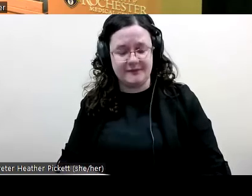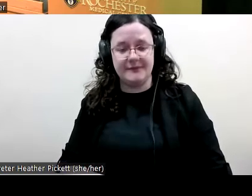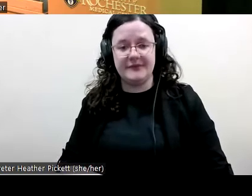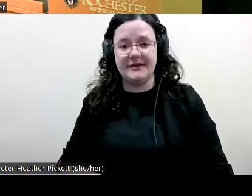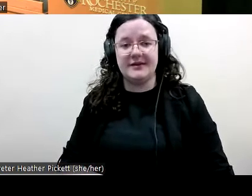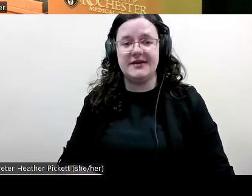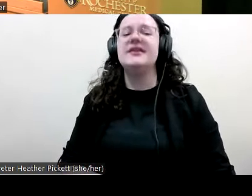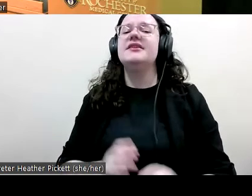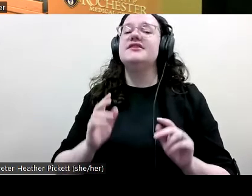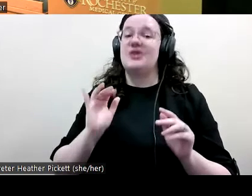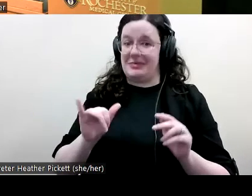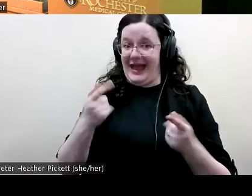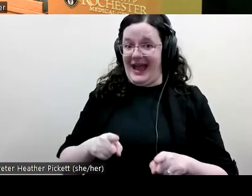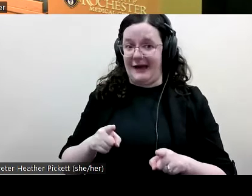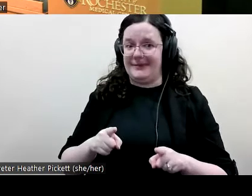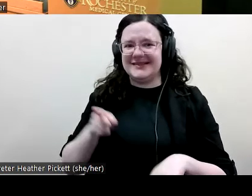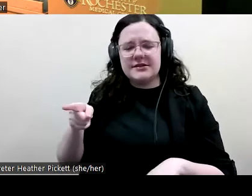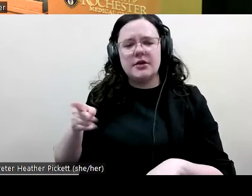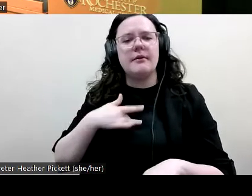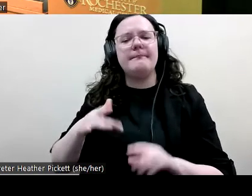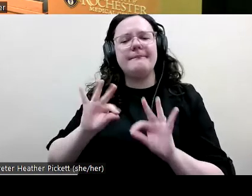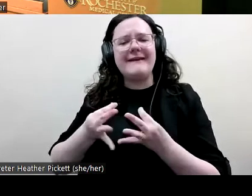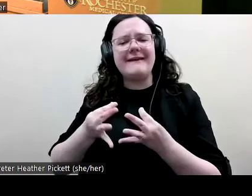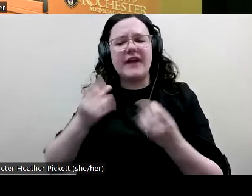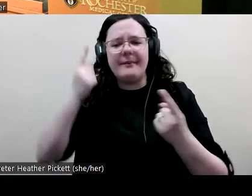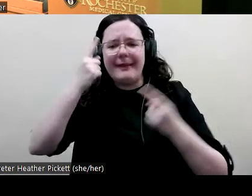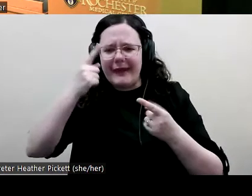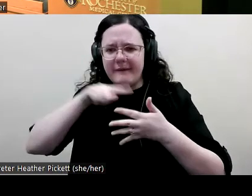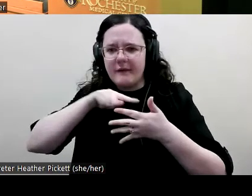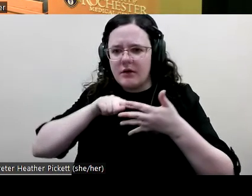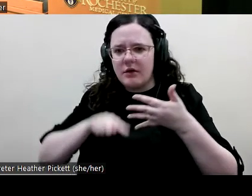things one is that they kind of just in some ways kind of beat themselves up right it's like if I